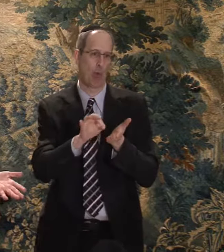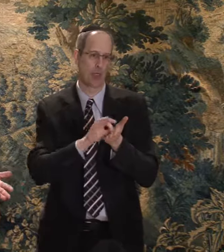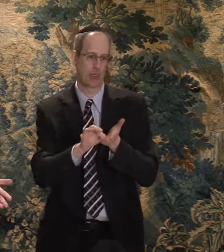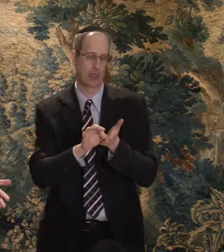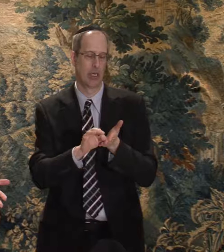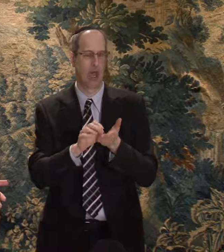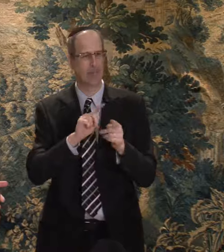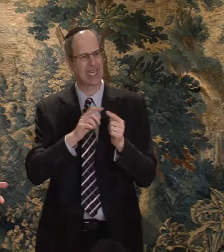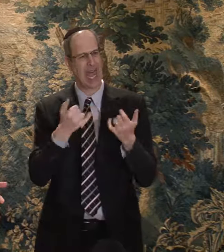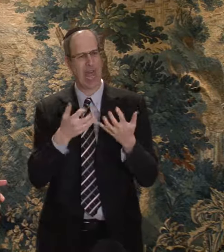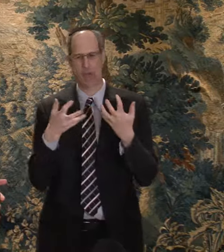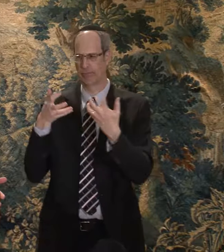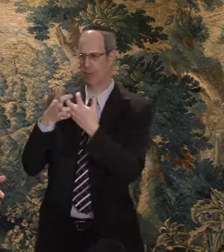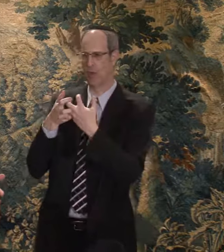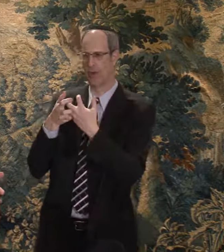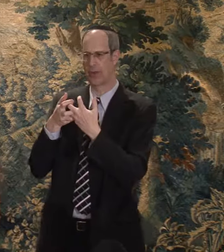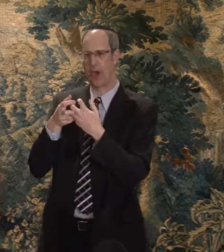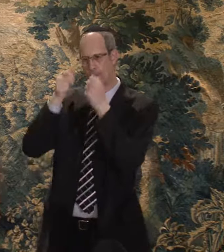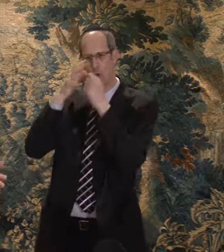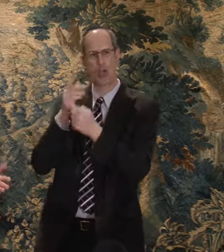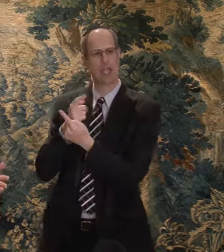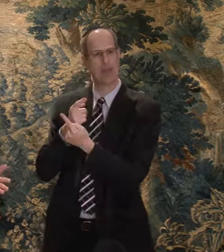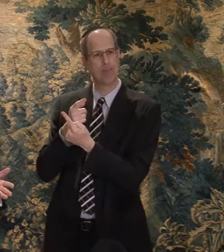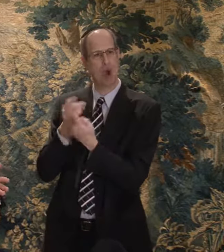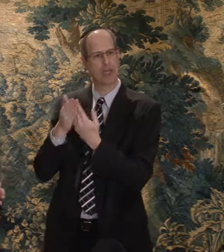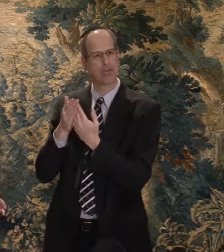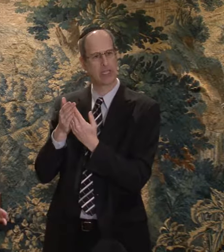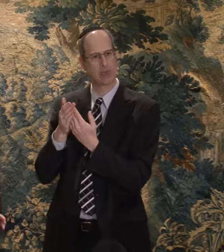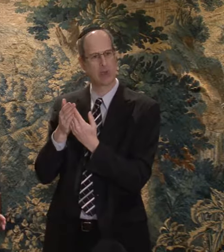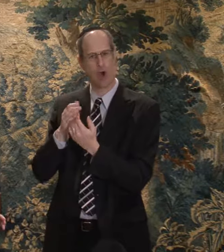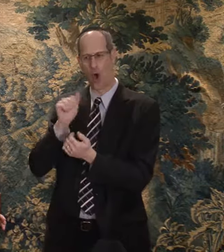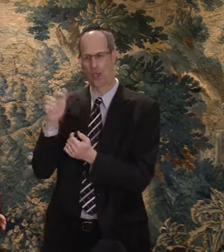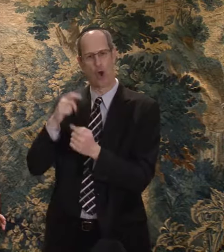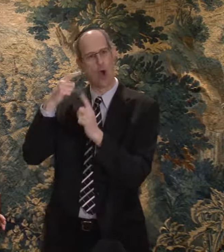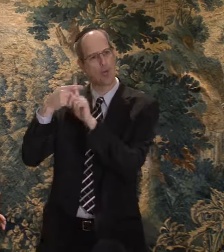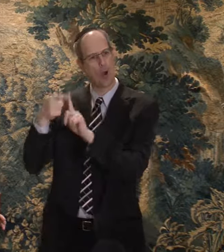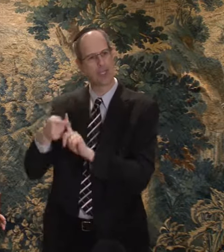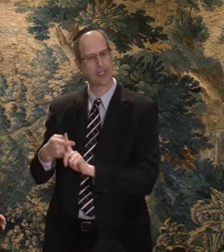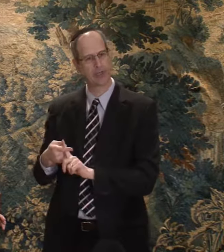that fit in with Barcia Omar the whole world should all Mars positive and he